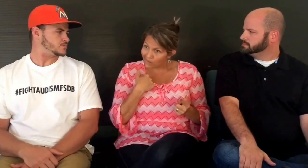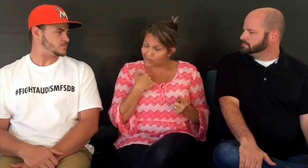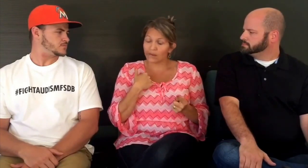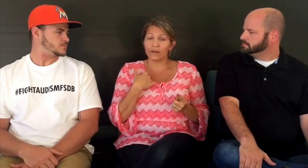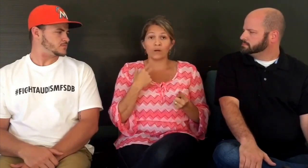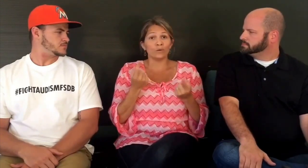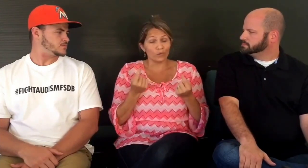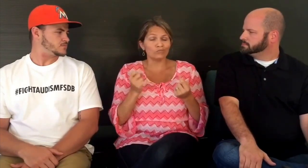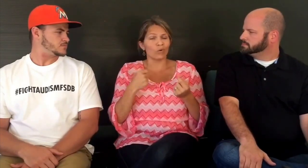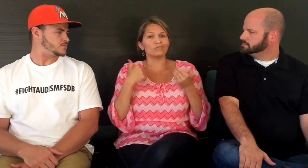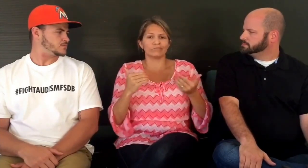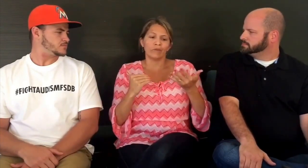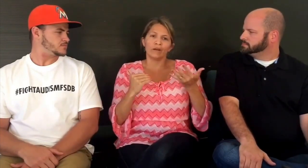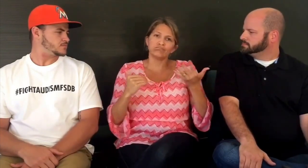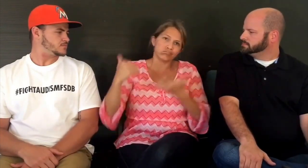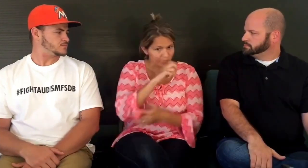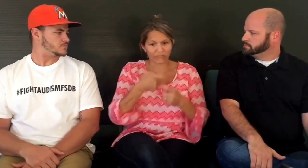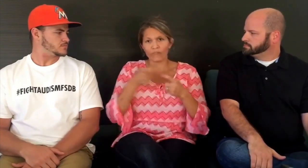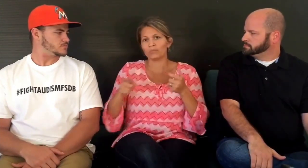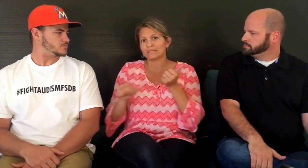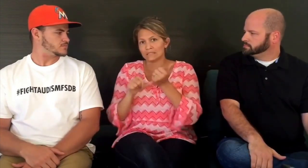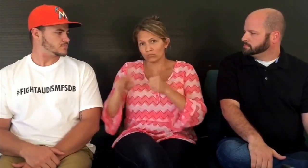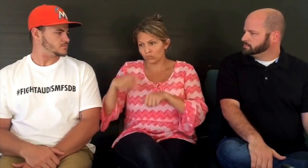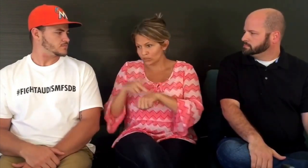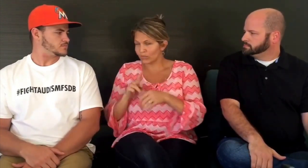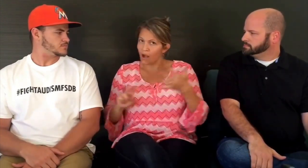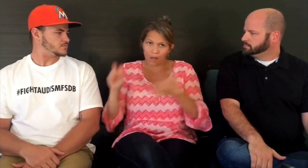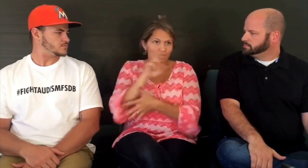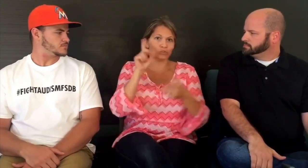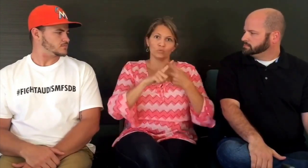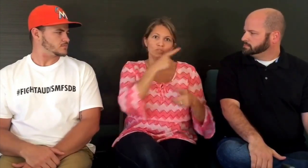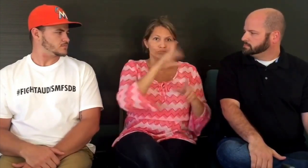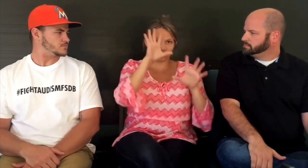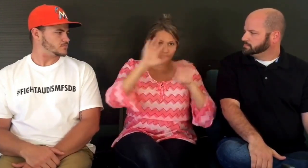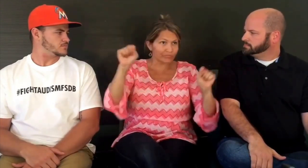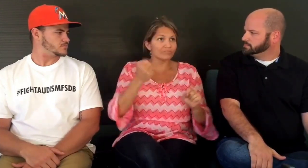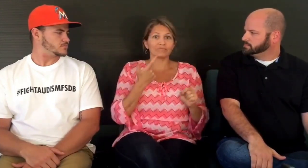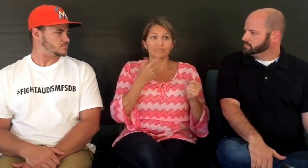So I went from the assistant principal all the way up to the superintendent.